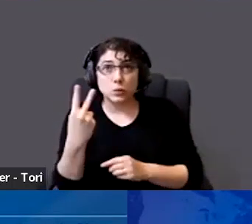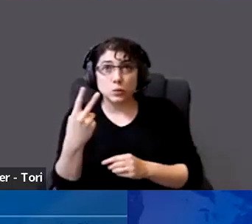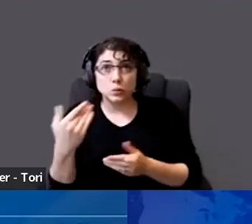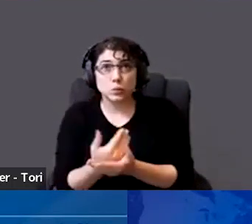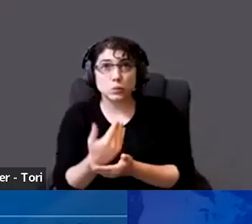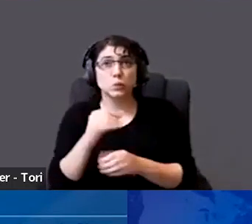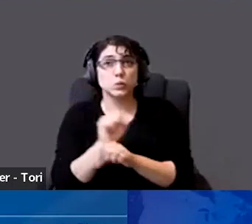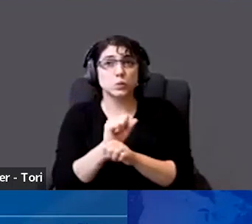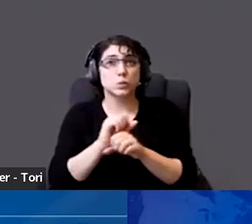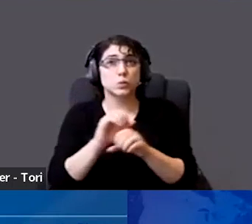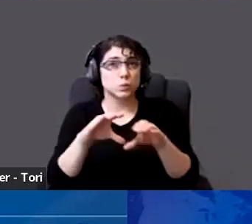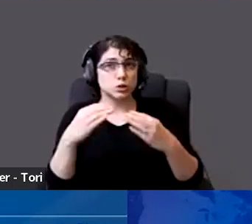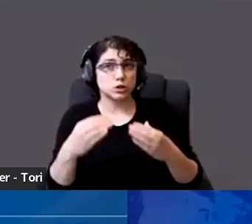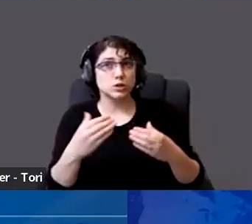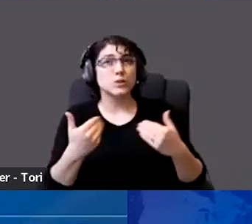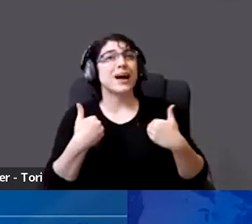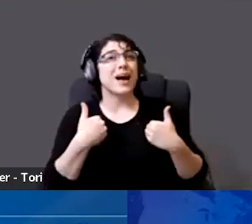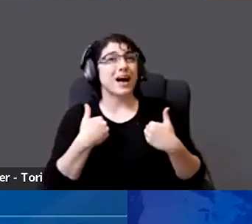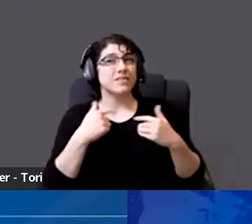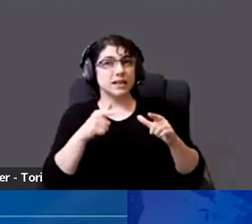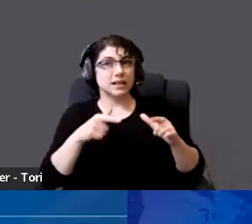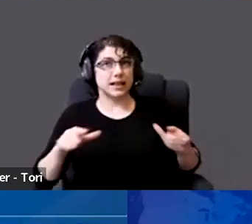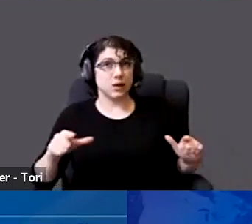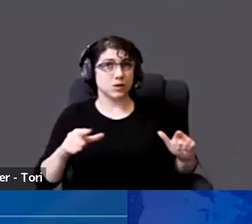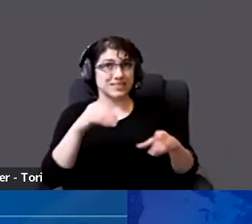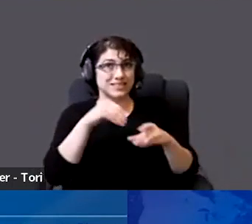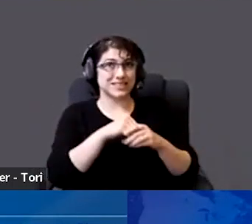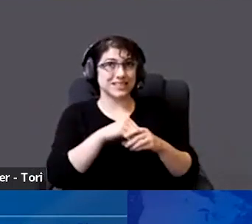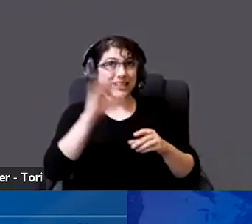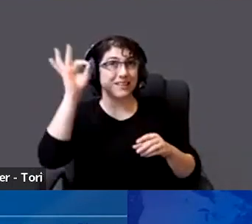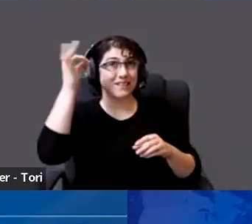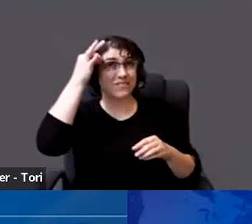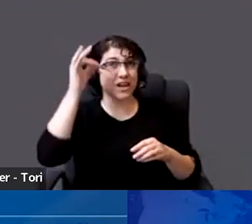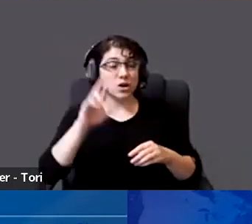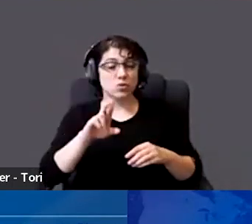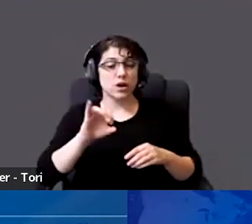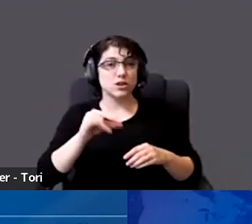We have the language that is in the Federal Register does say very clearly